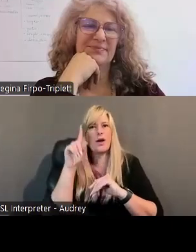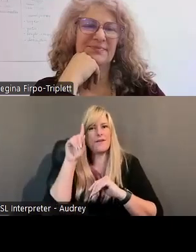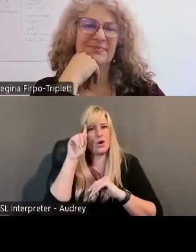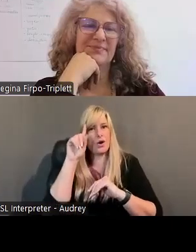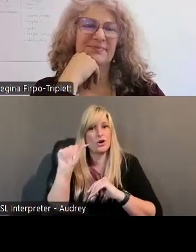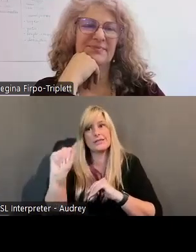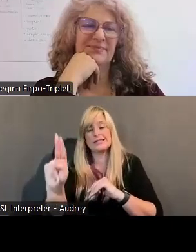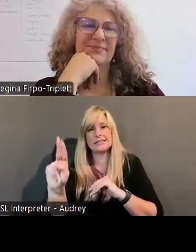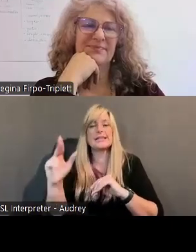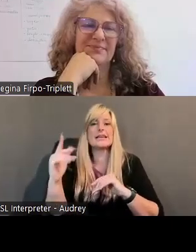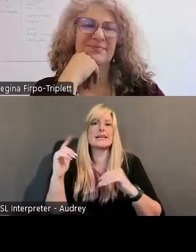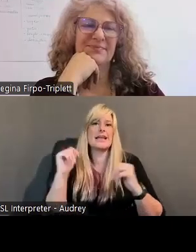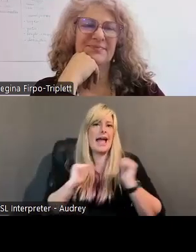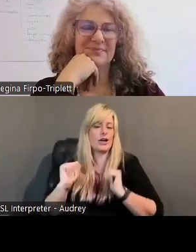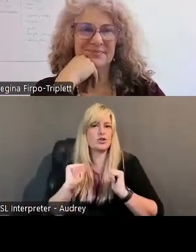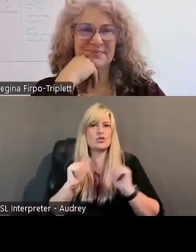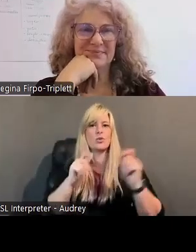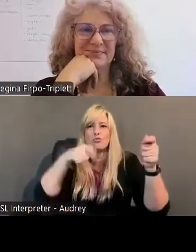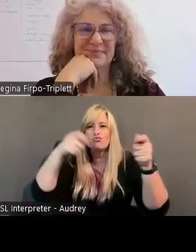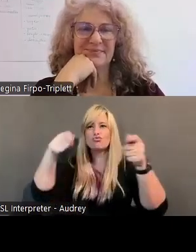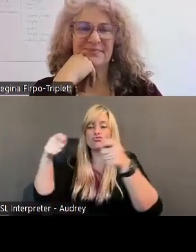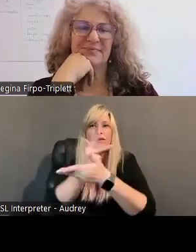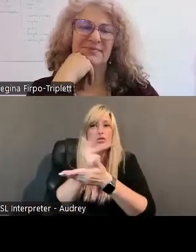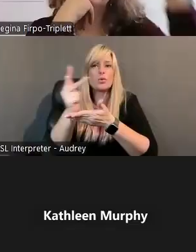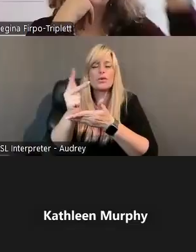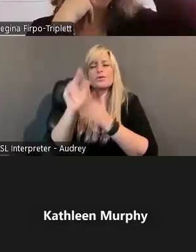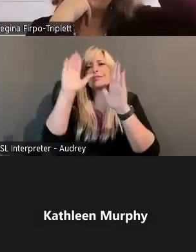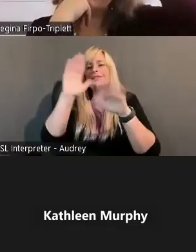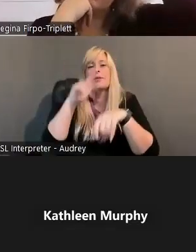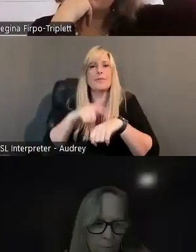had a really amazing time working with actors to help shape their characters and how their